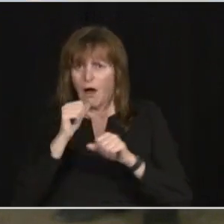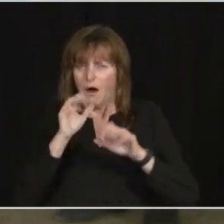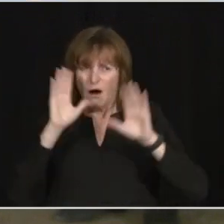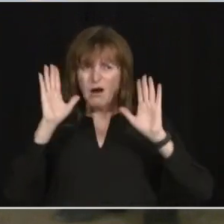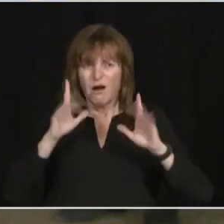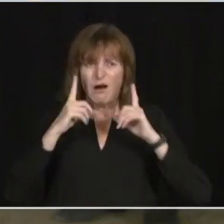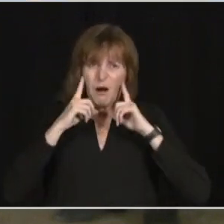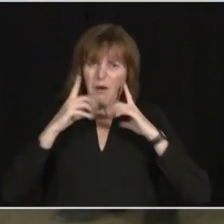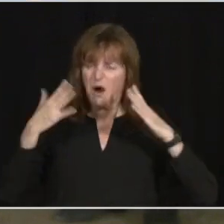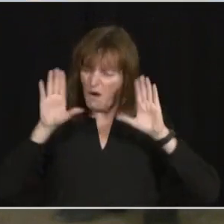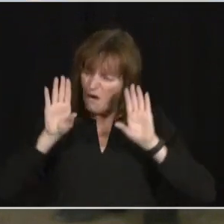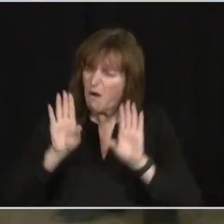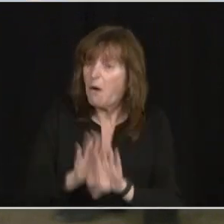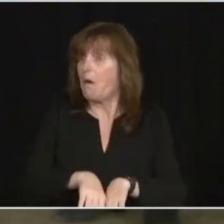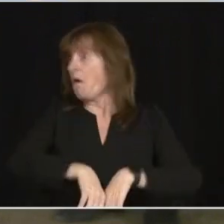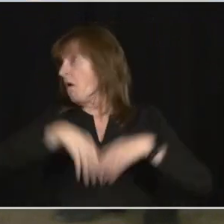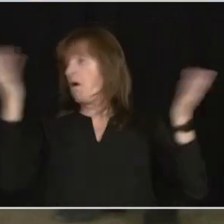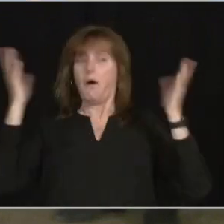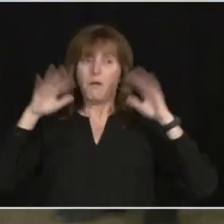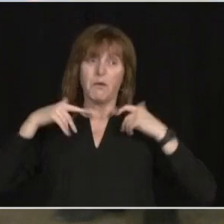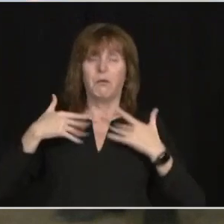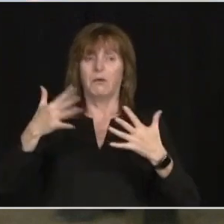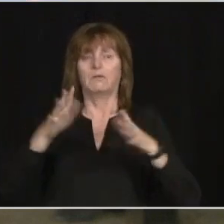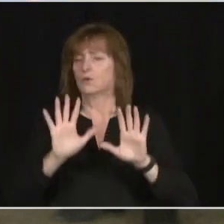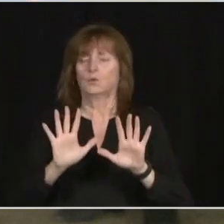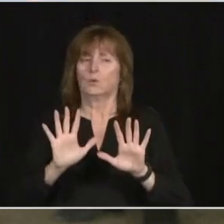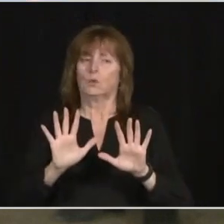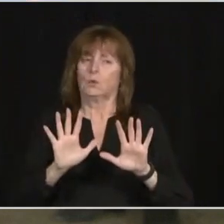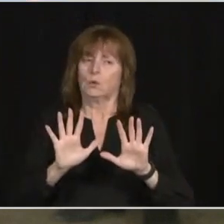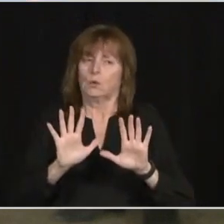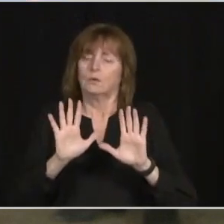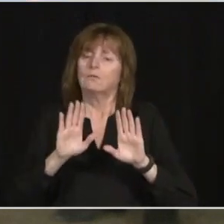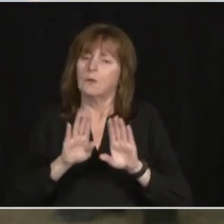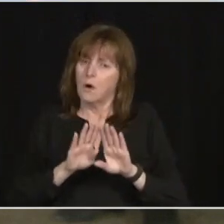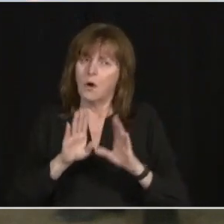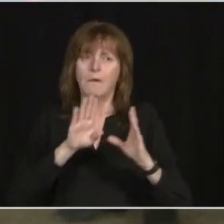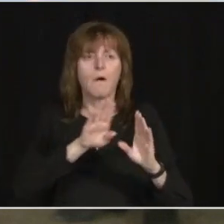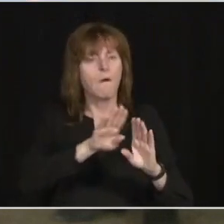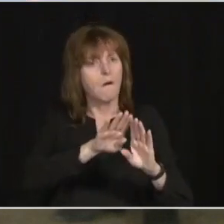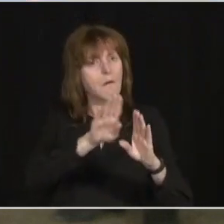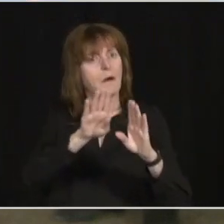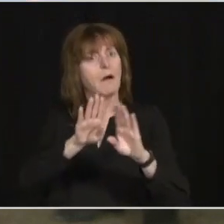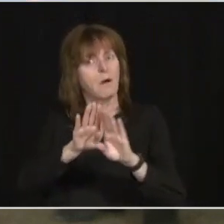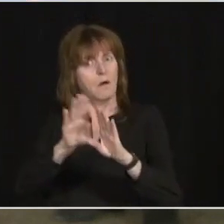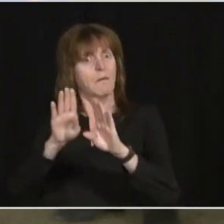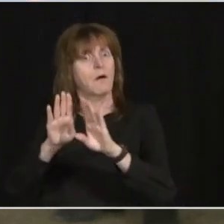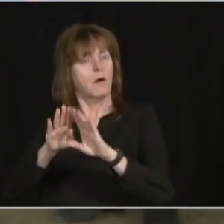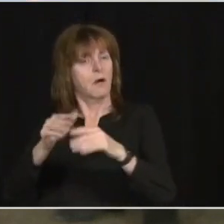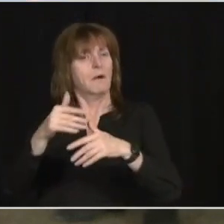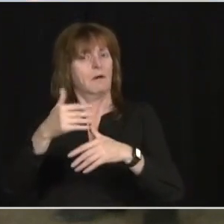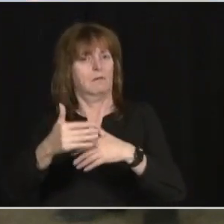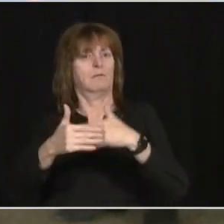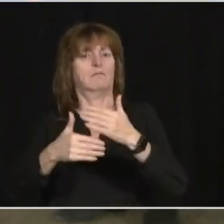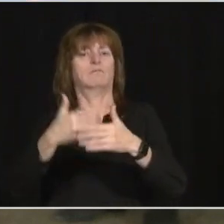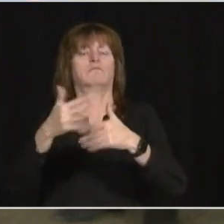But once we get going, it's full steam ahead. Thank you, premier. I have a question